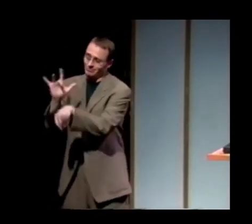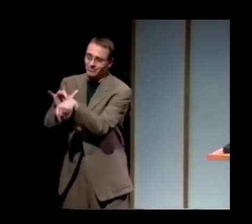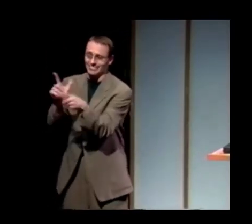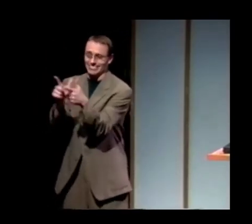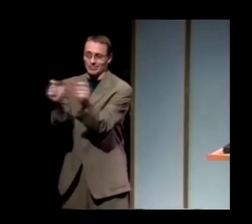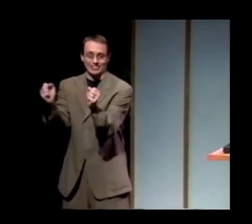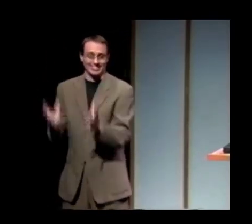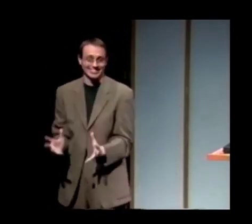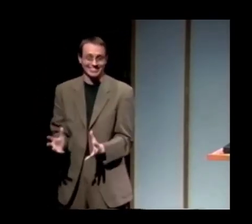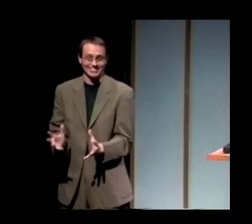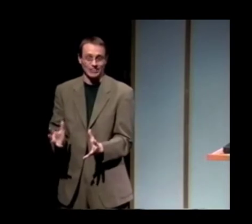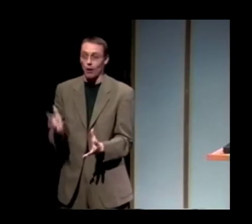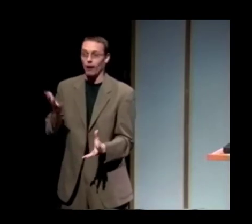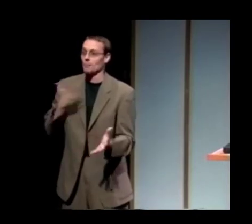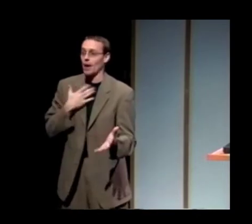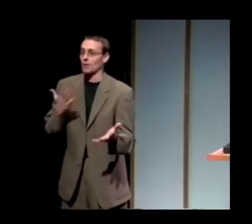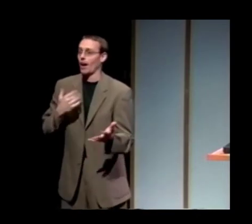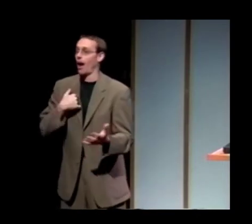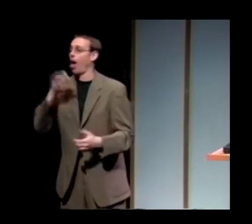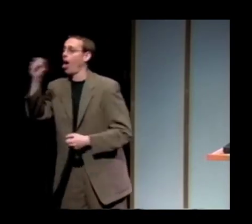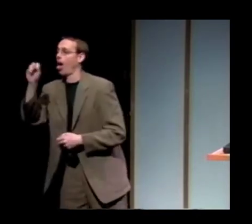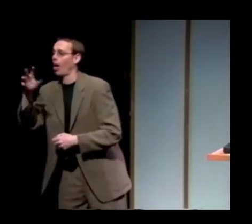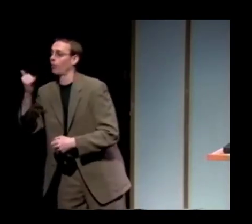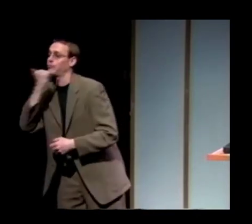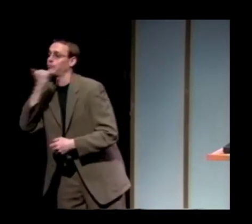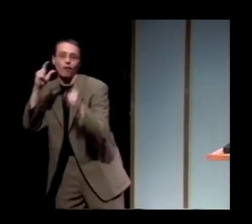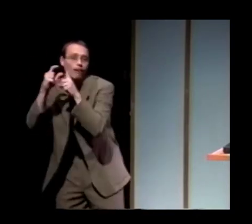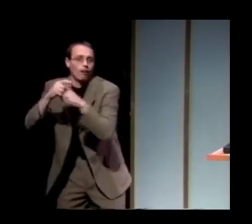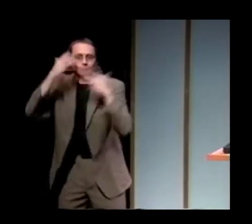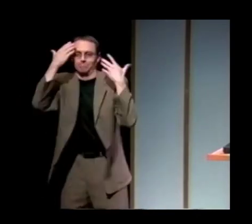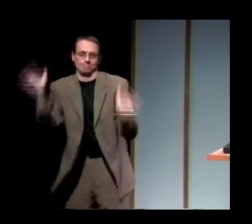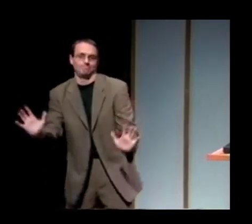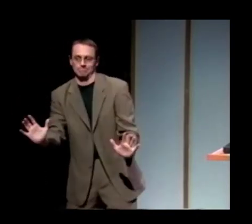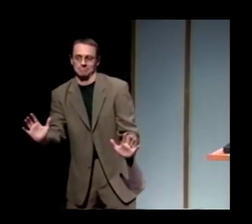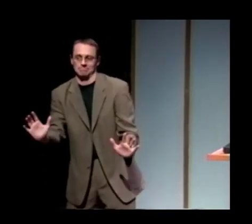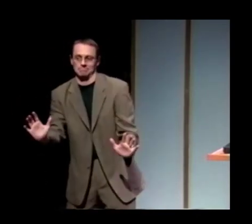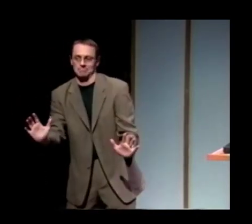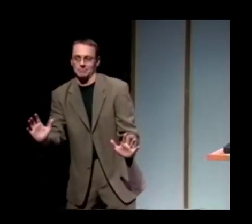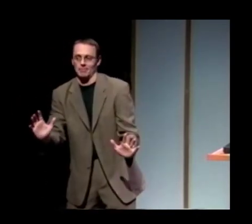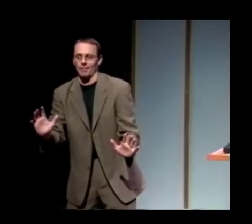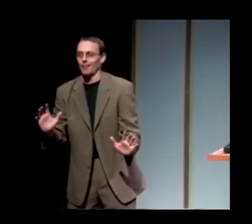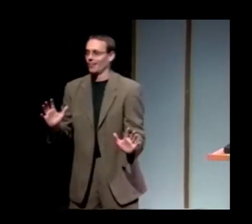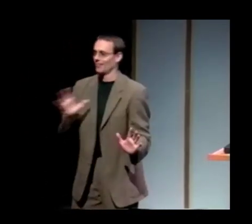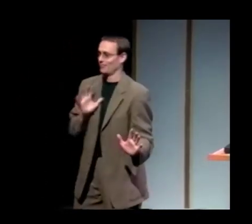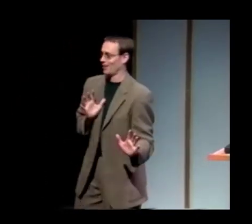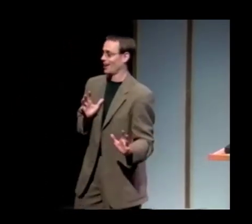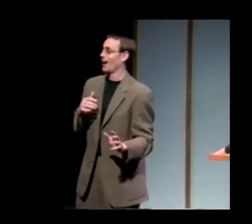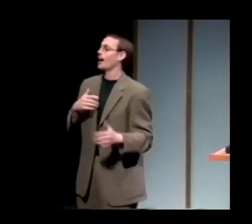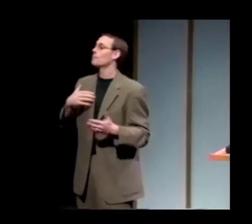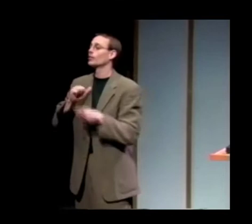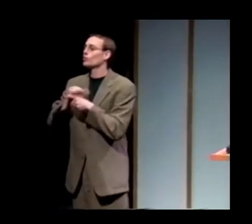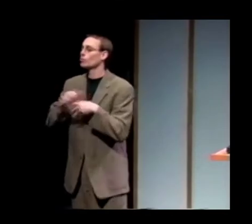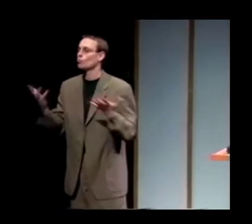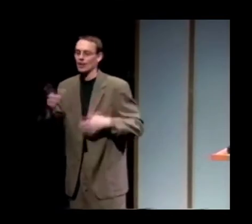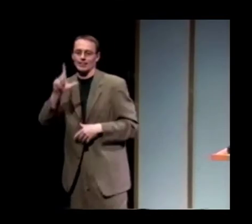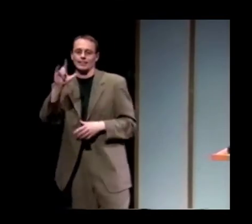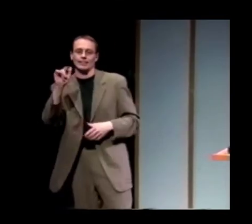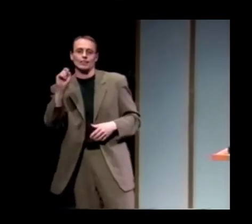MY TRAINING-- IN ALL MY TRAINING, IN ALL MY YEARS, I HAVE NEVER GOTTEN INTO LINGUISTICS. I HAVE NO IDEA WHAT PHONEME AND A MONEME OR WHATEVER OF THAT.